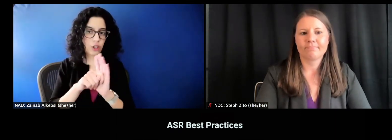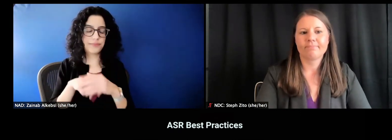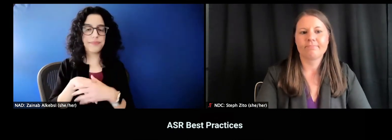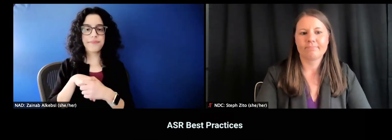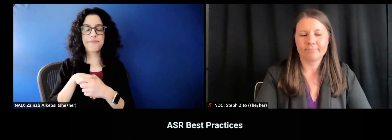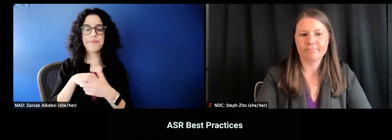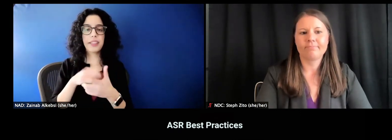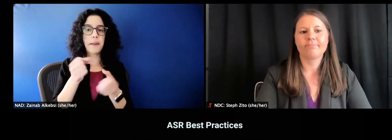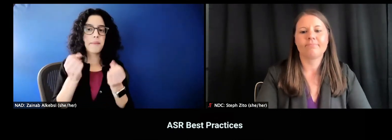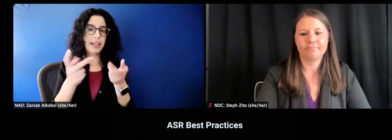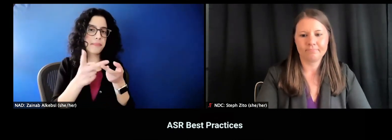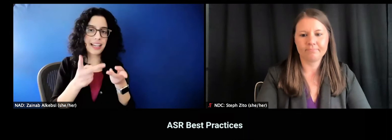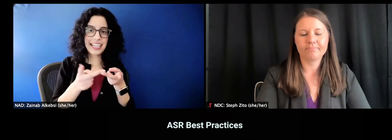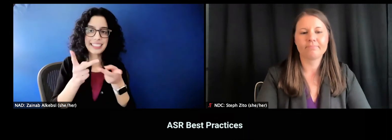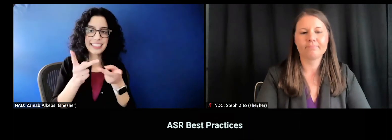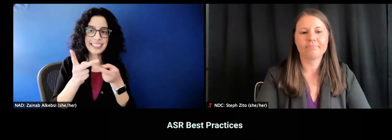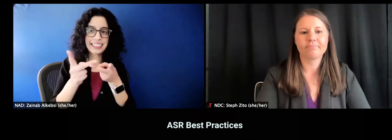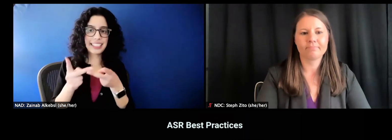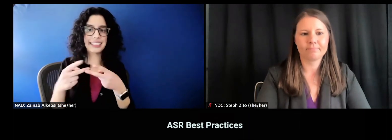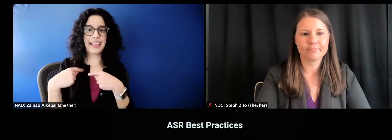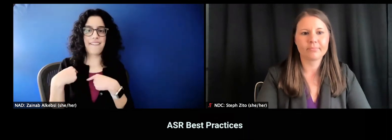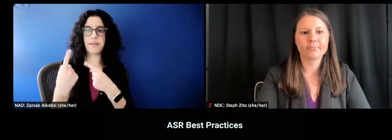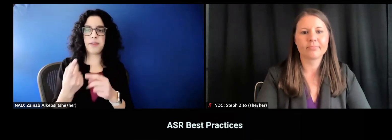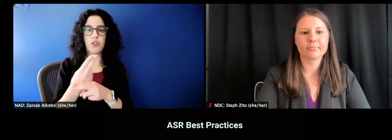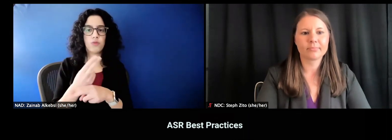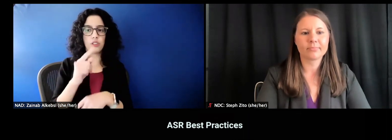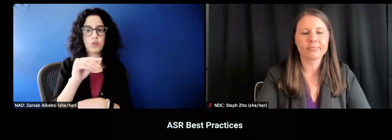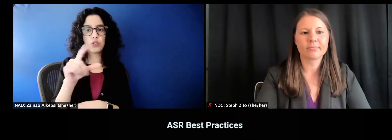Many institutions have been using tools